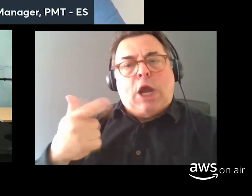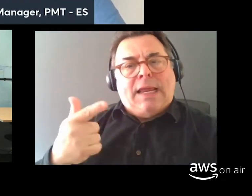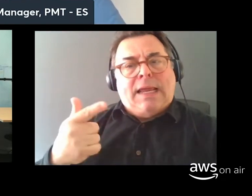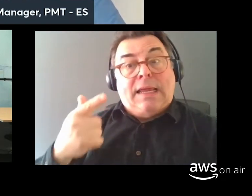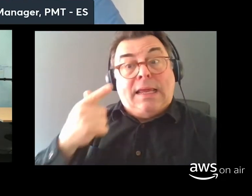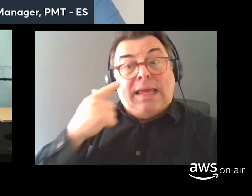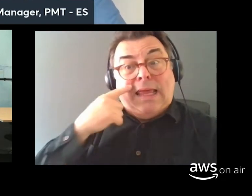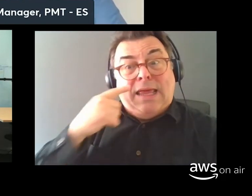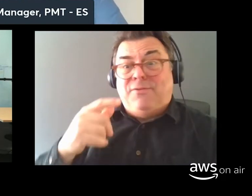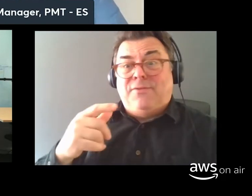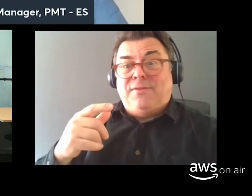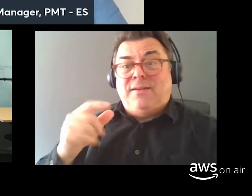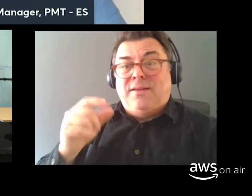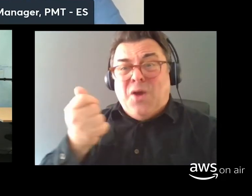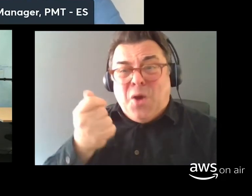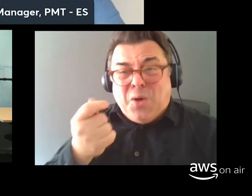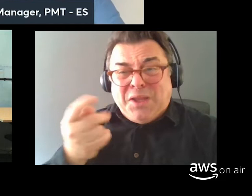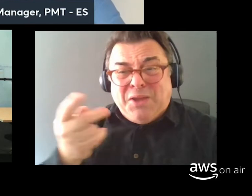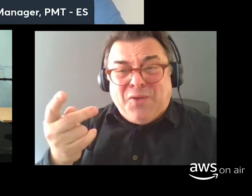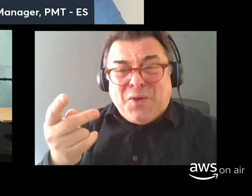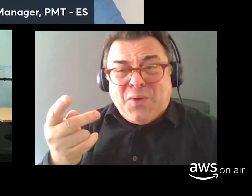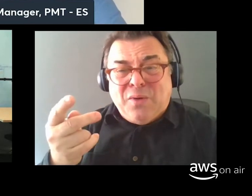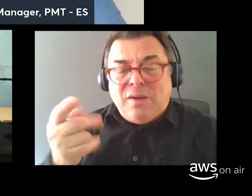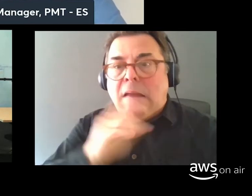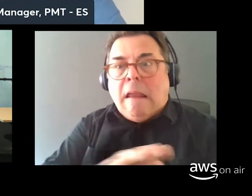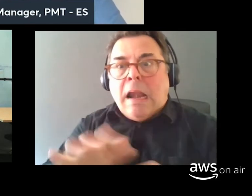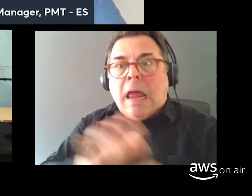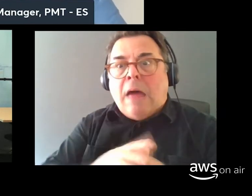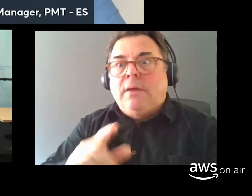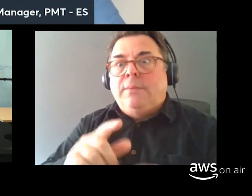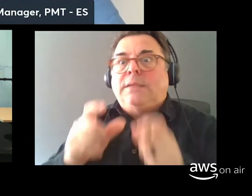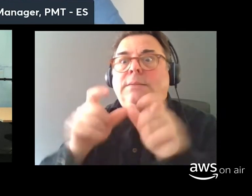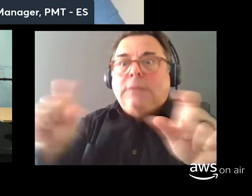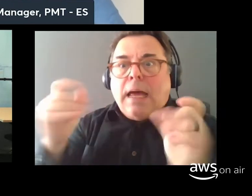which is super painful. 'Cause every time you re-shard, there's downtime involved.